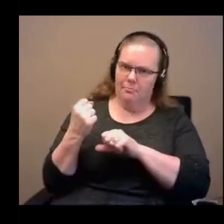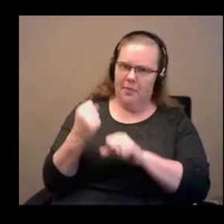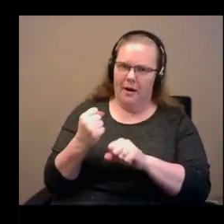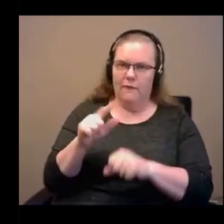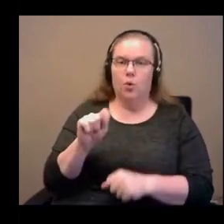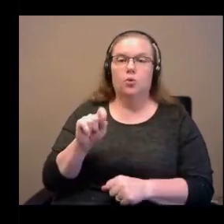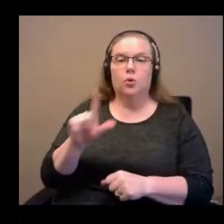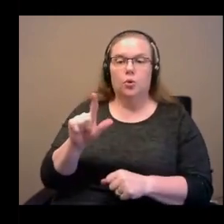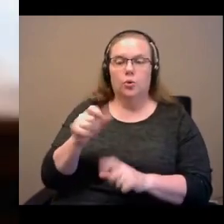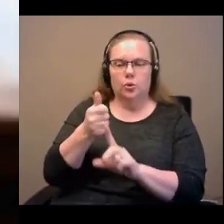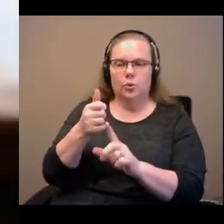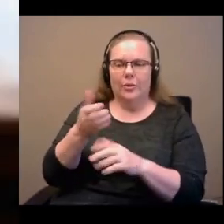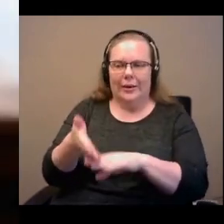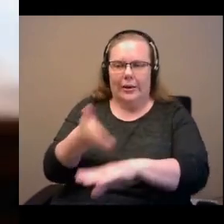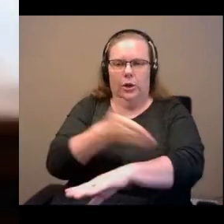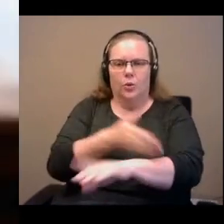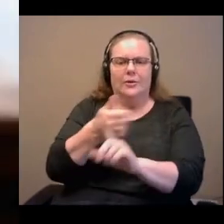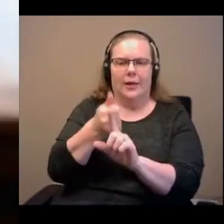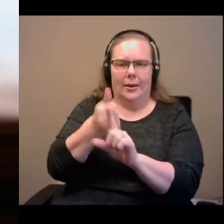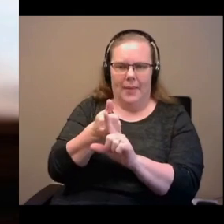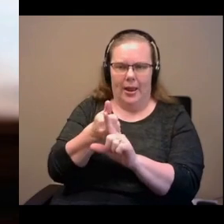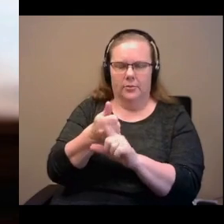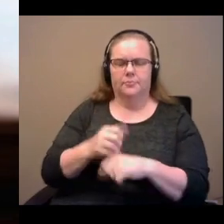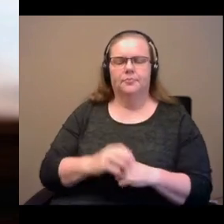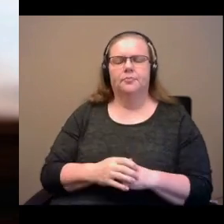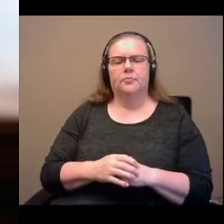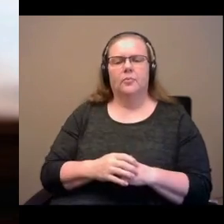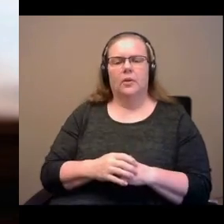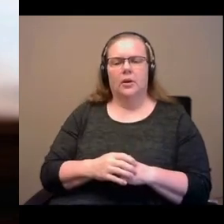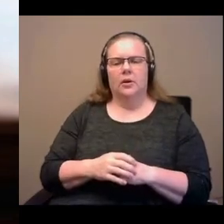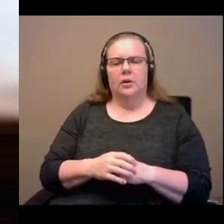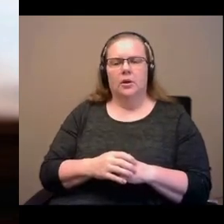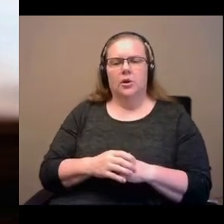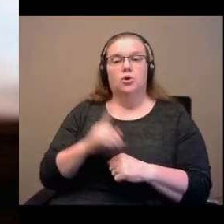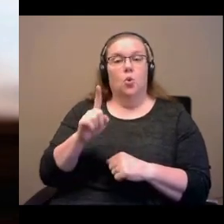ways, and I’ll talk about a few ways here. And so, one of the key insights here is that